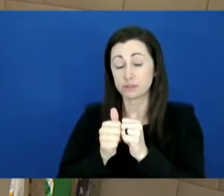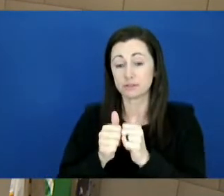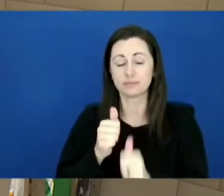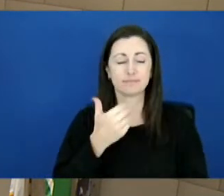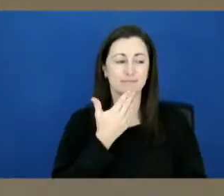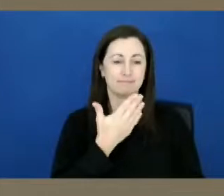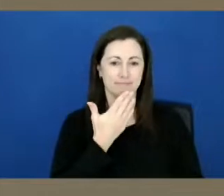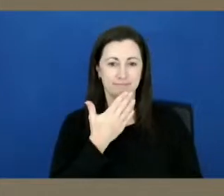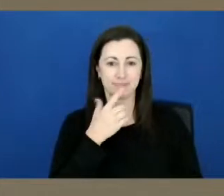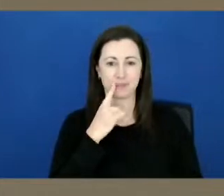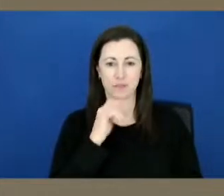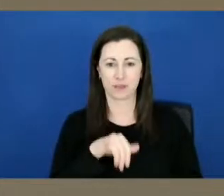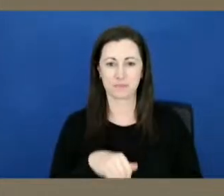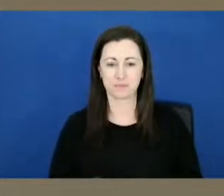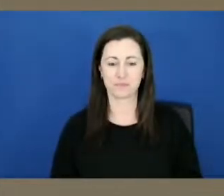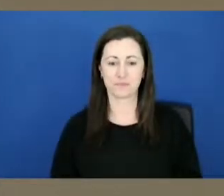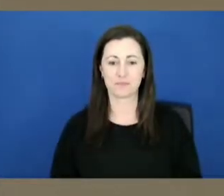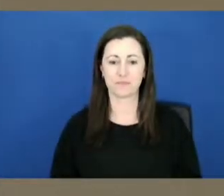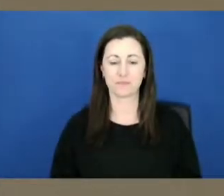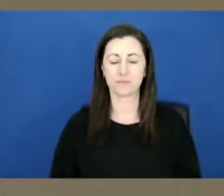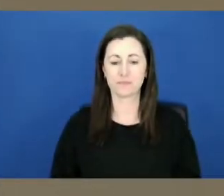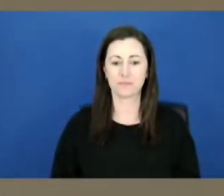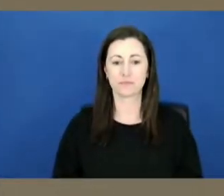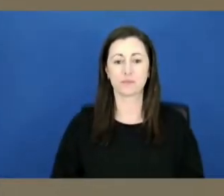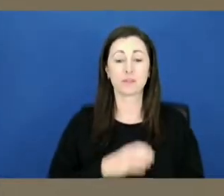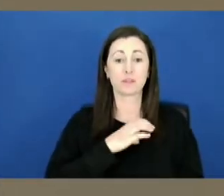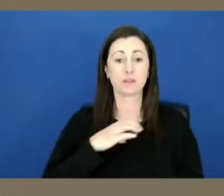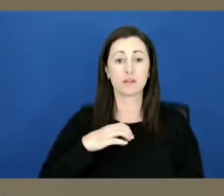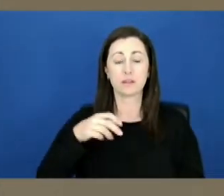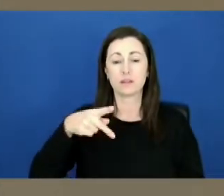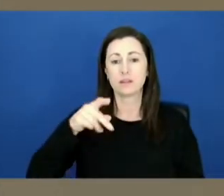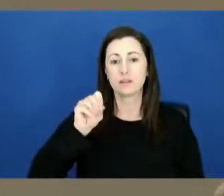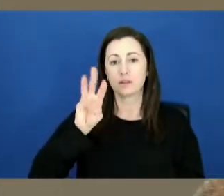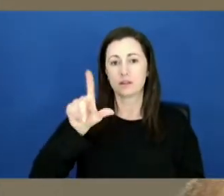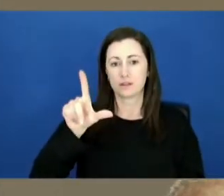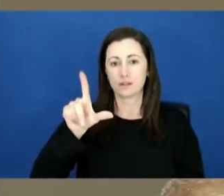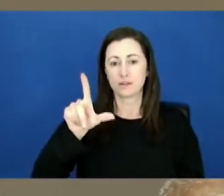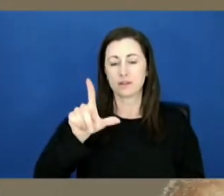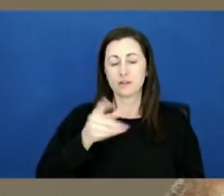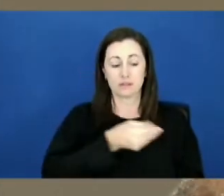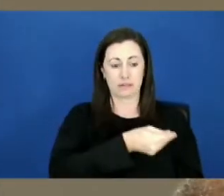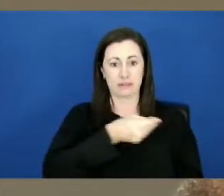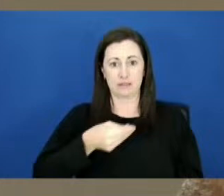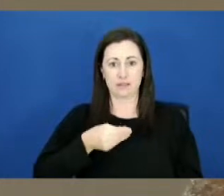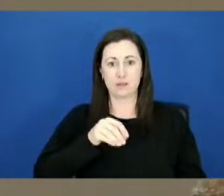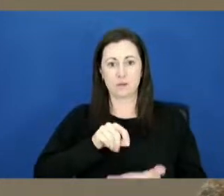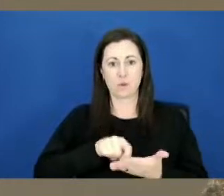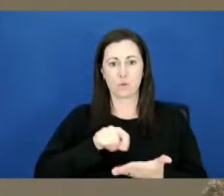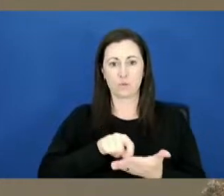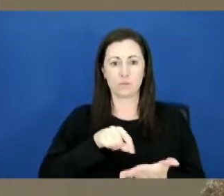POWELL.